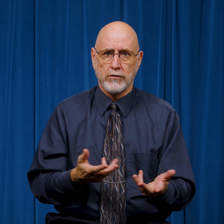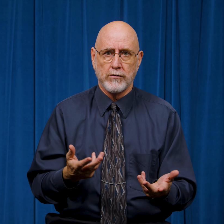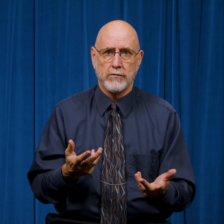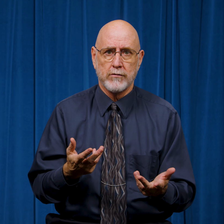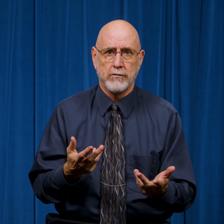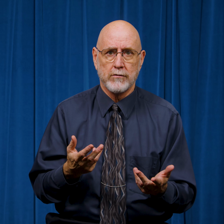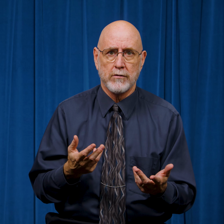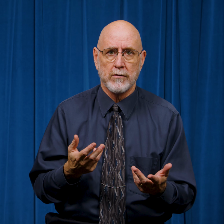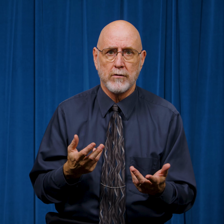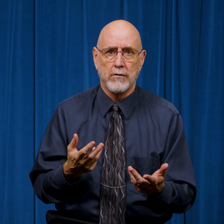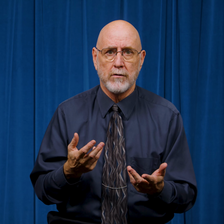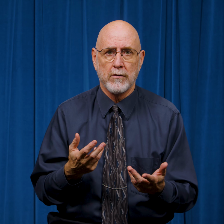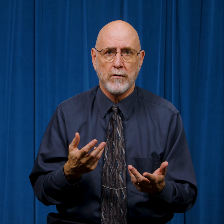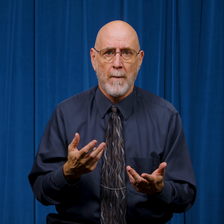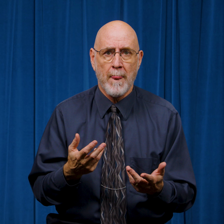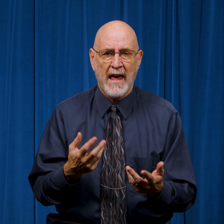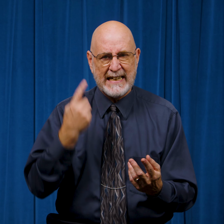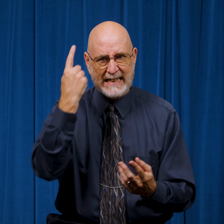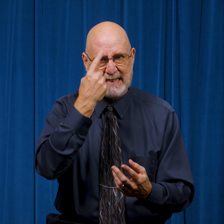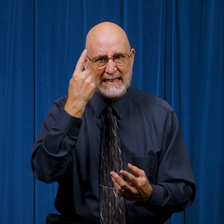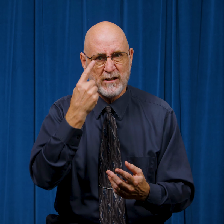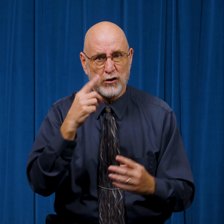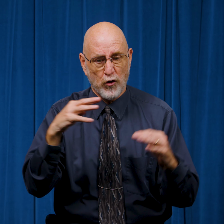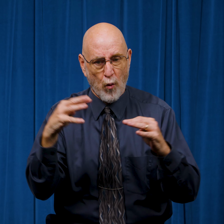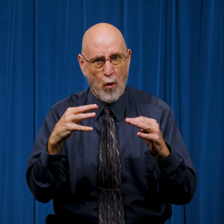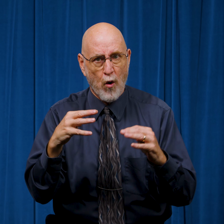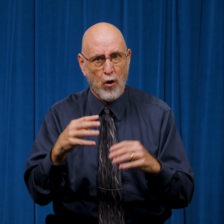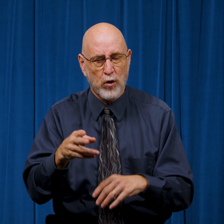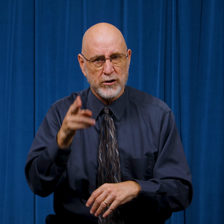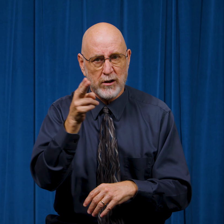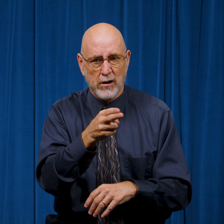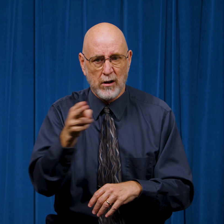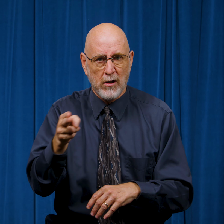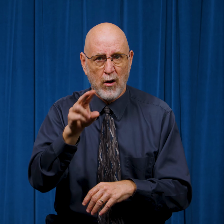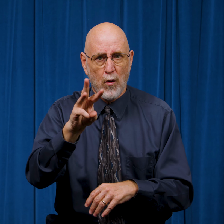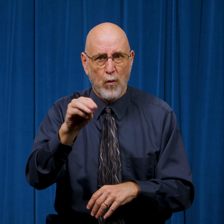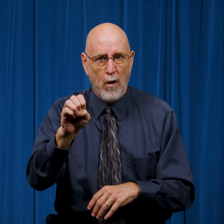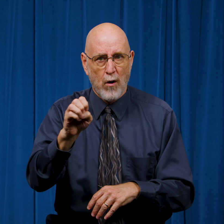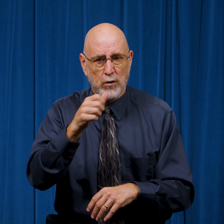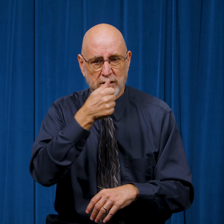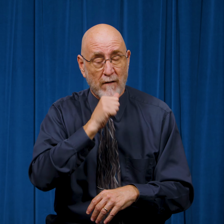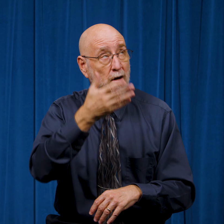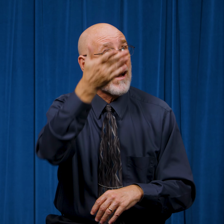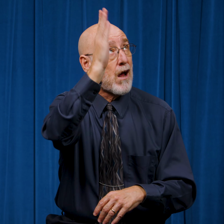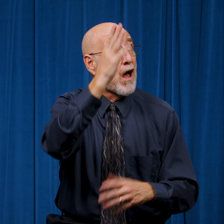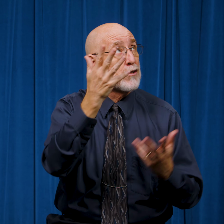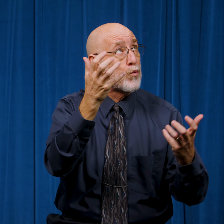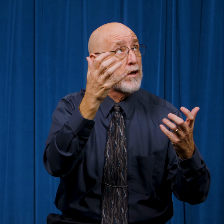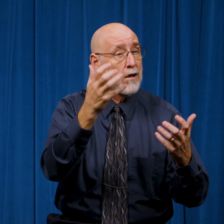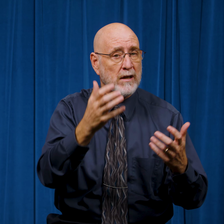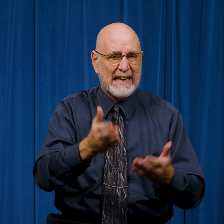and he considers that the war was a woe now suffered because it was God's will that it now end.